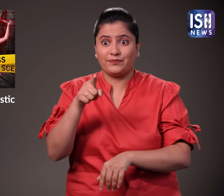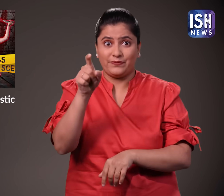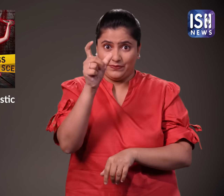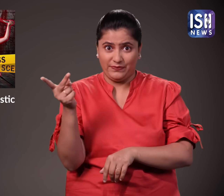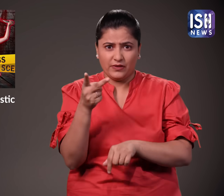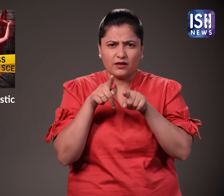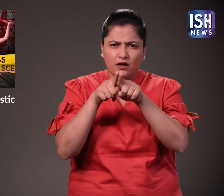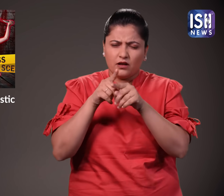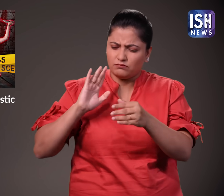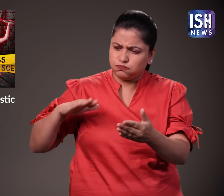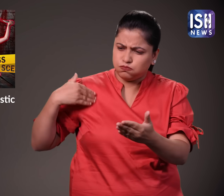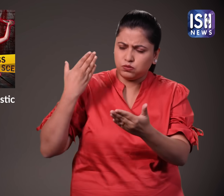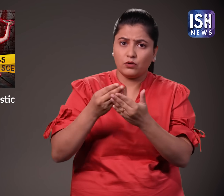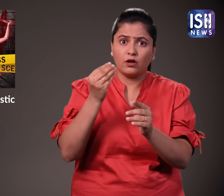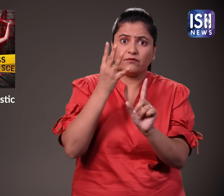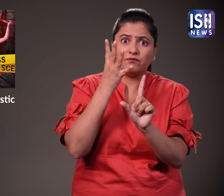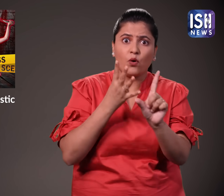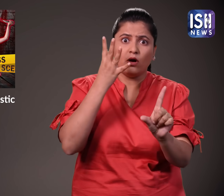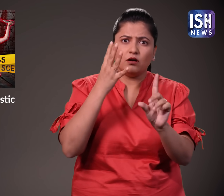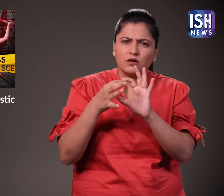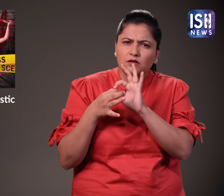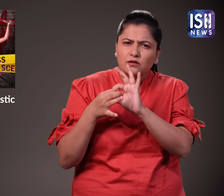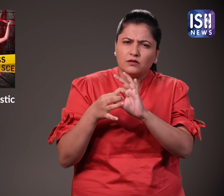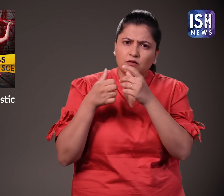The two had been in a relationship for the past 4 years.